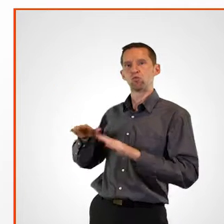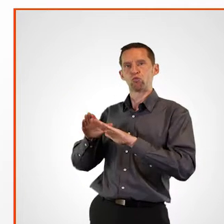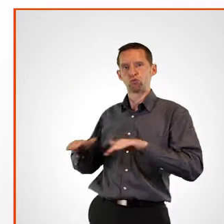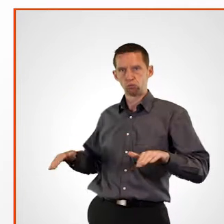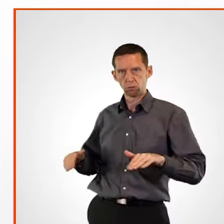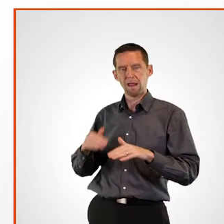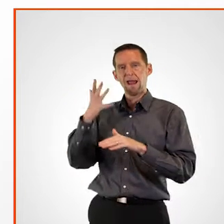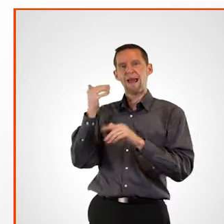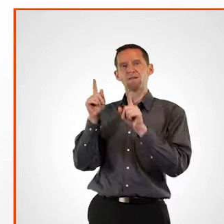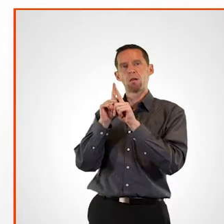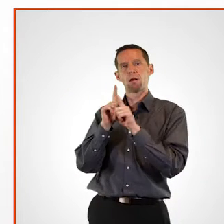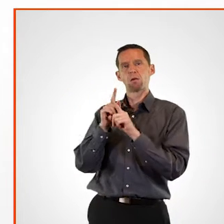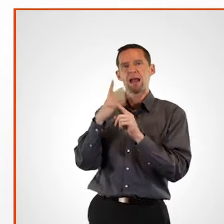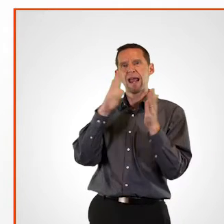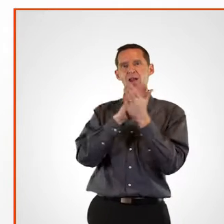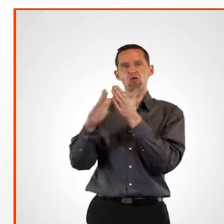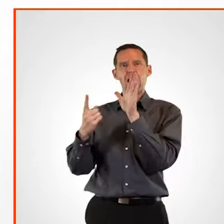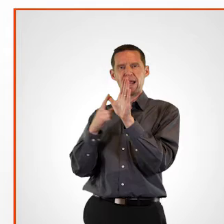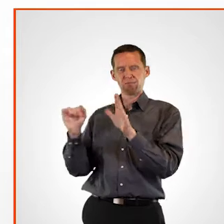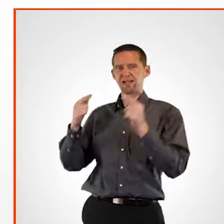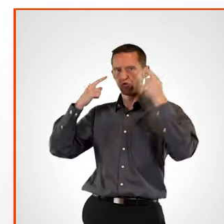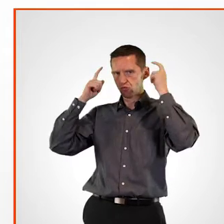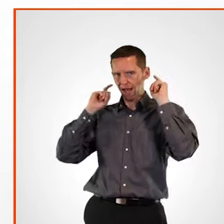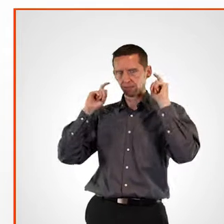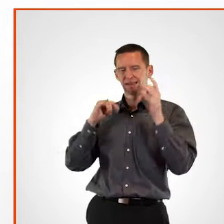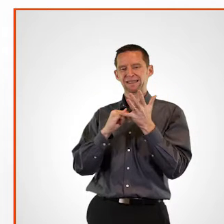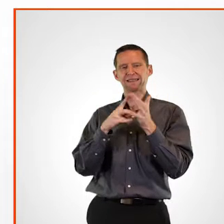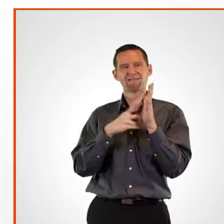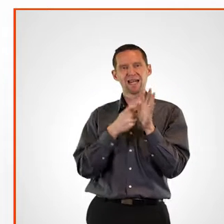We divided them into our hearing aid group, which were the kids who had severe hearing loss,